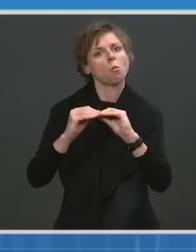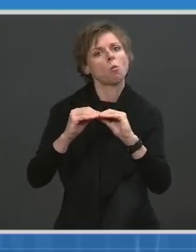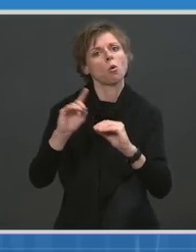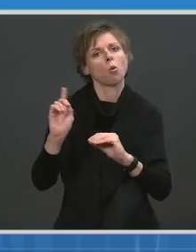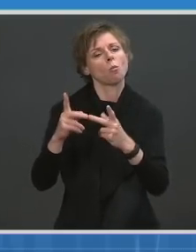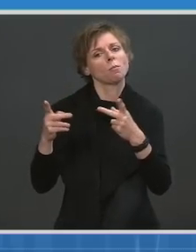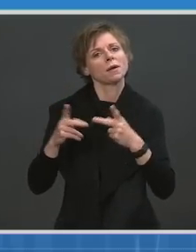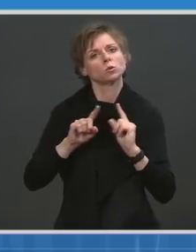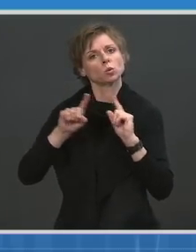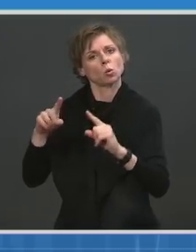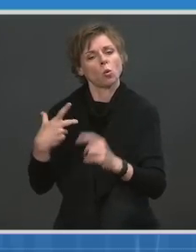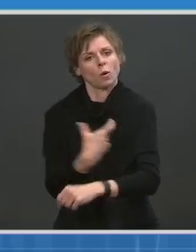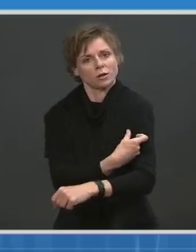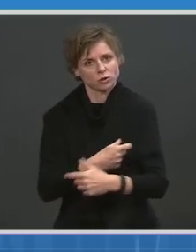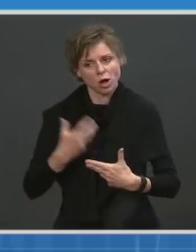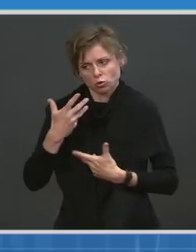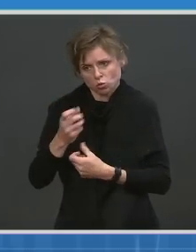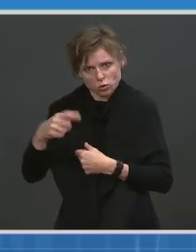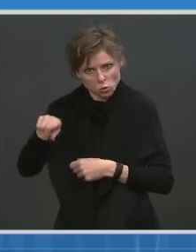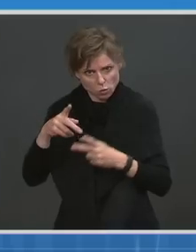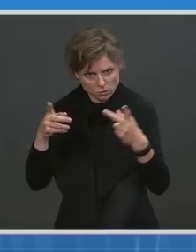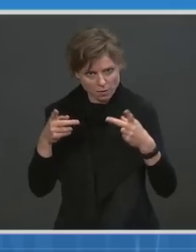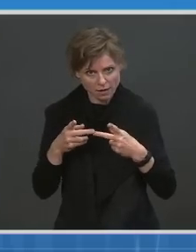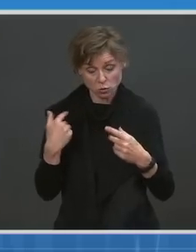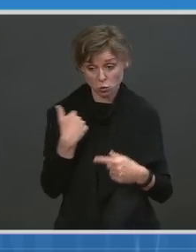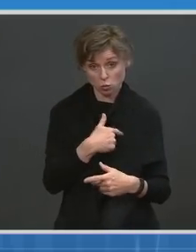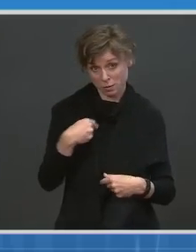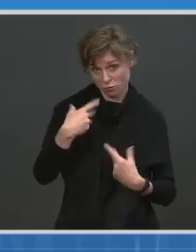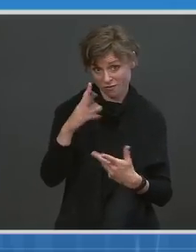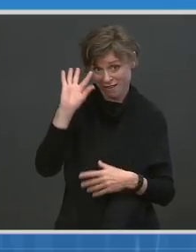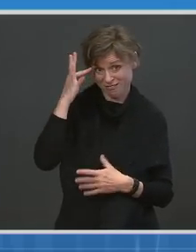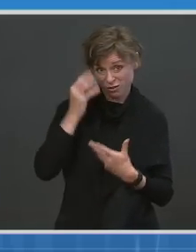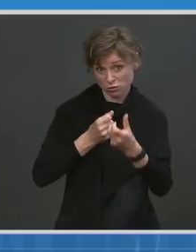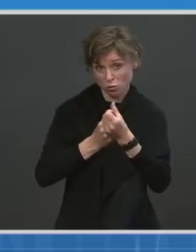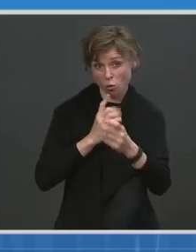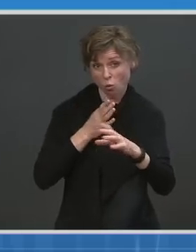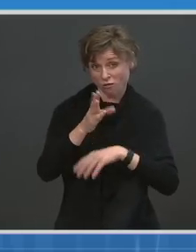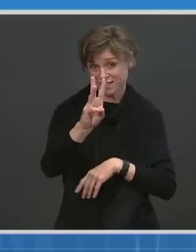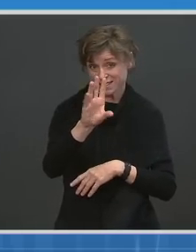We've provided federal support for more than 600 community vaccination sites.